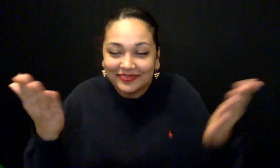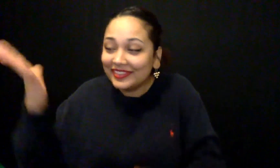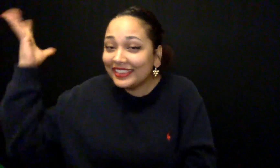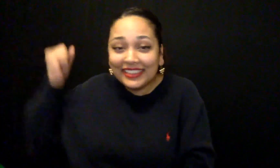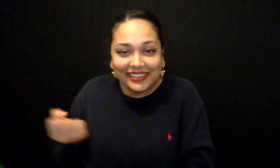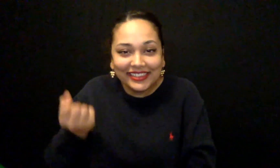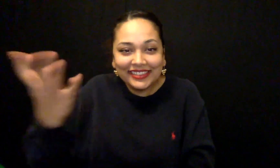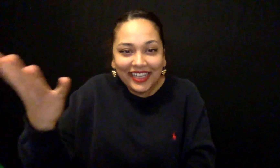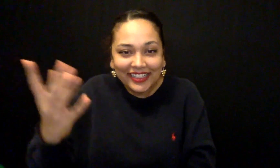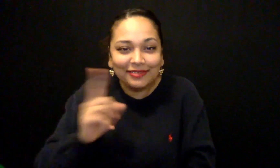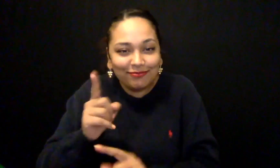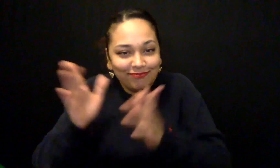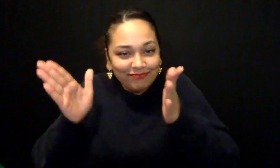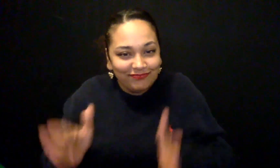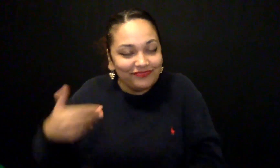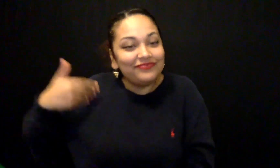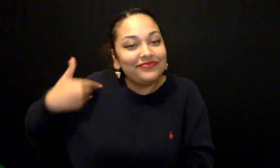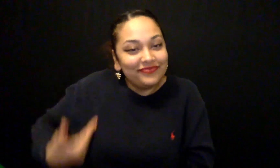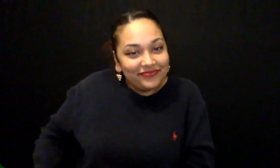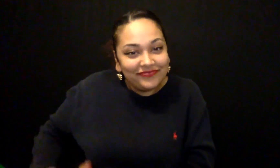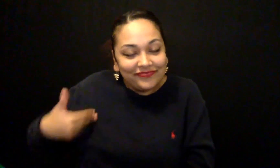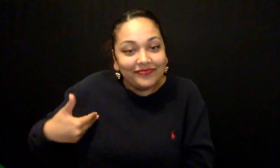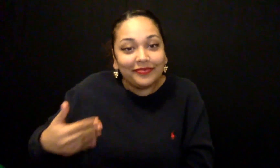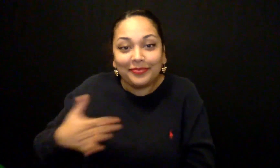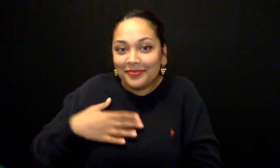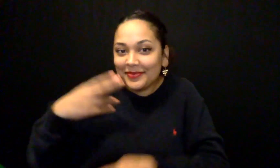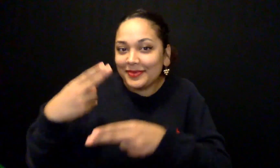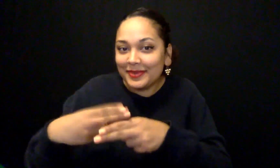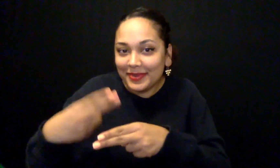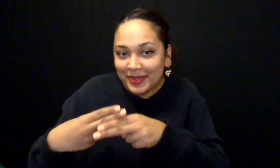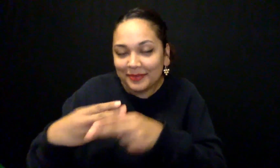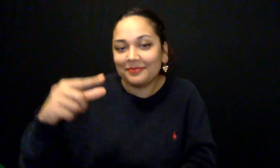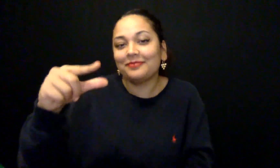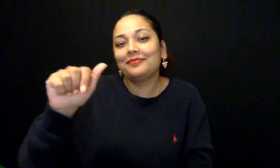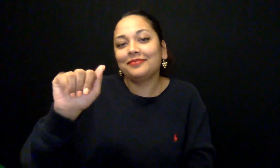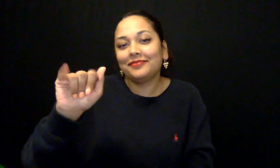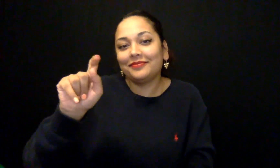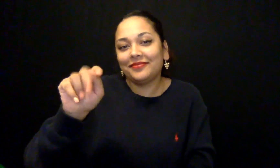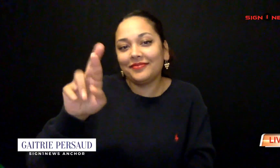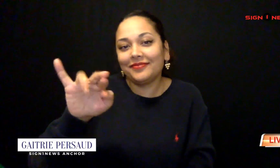Hello everyone I'm Sign1News anchor Gaitrie Persaud